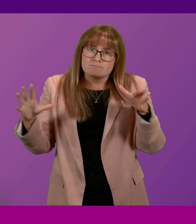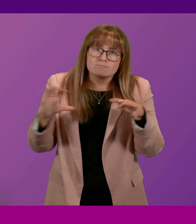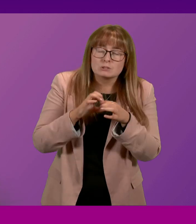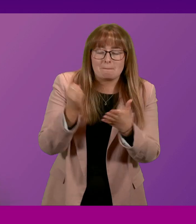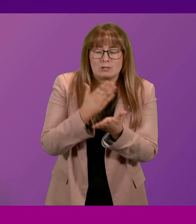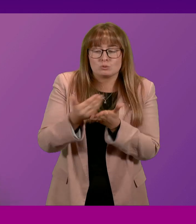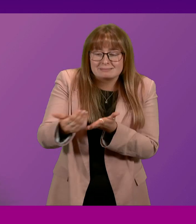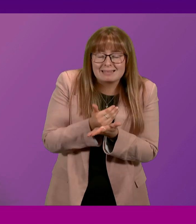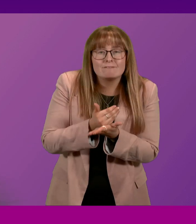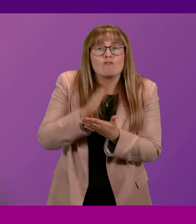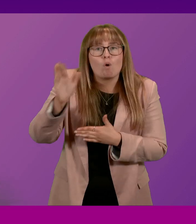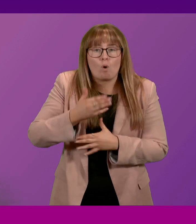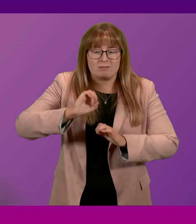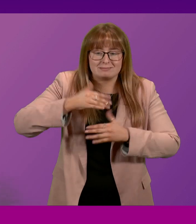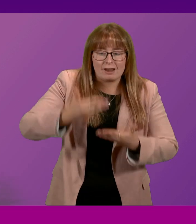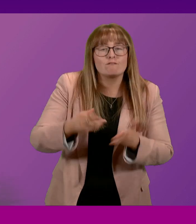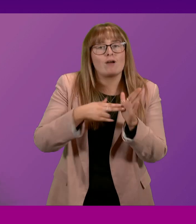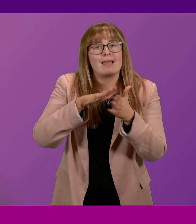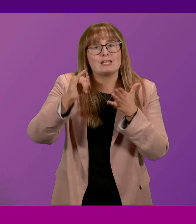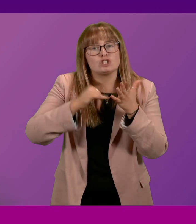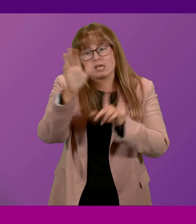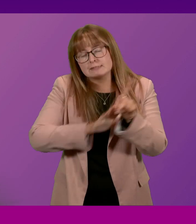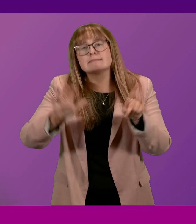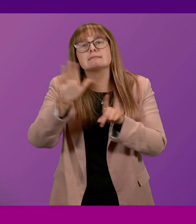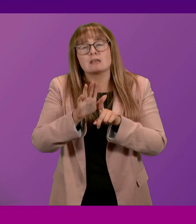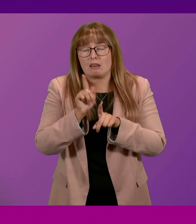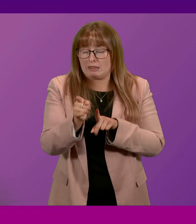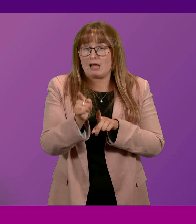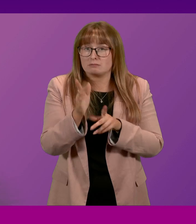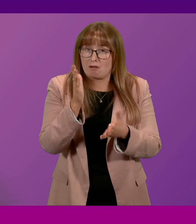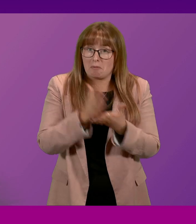safety of all services in the national health service, and that must be especially the case